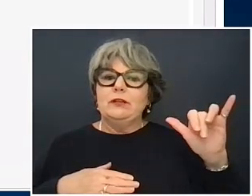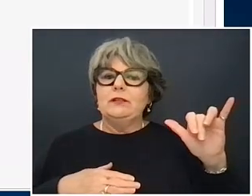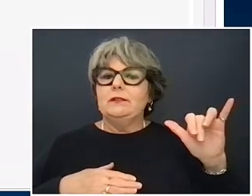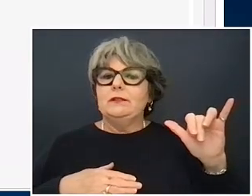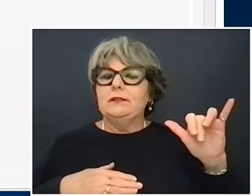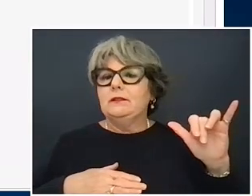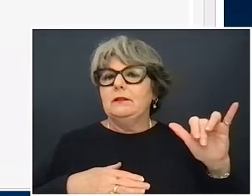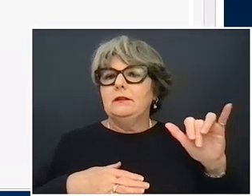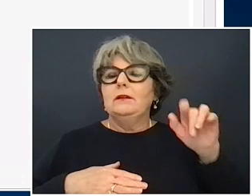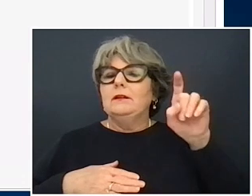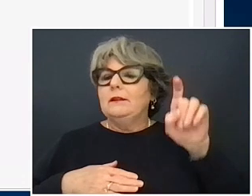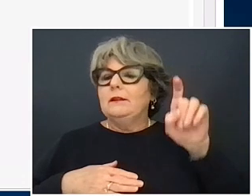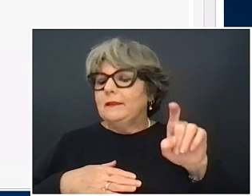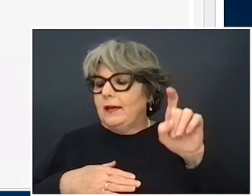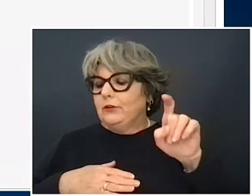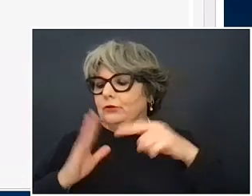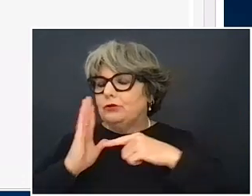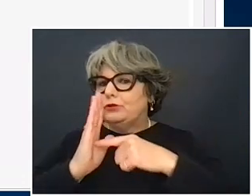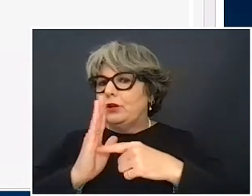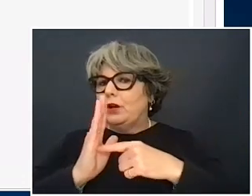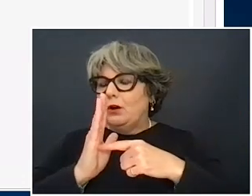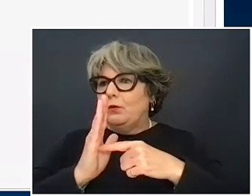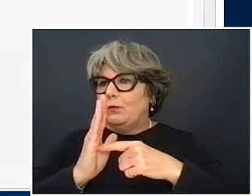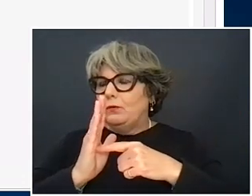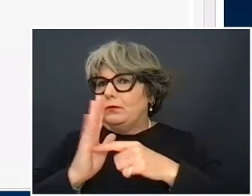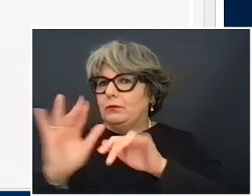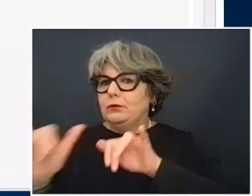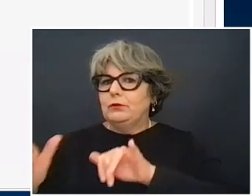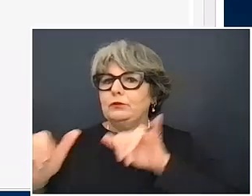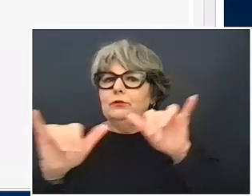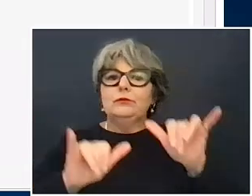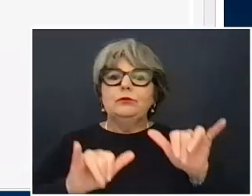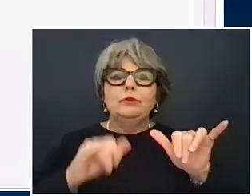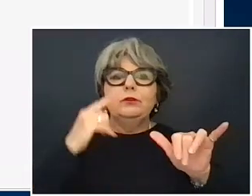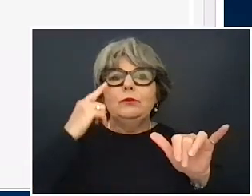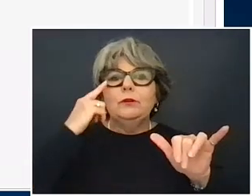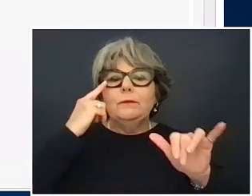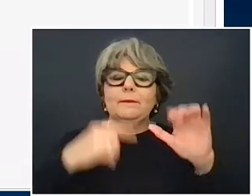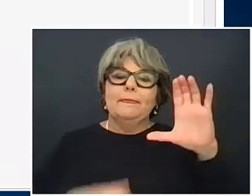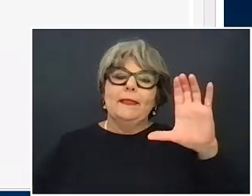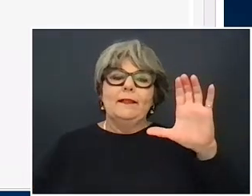a role not dissimilar to Inspector Renault in Casablanca, where they can be standing